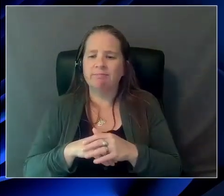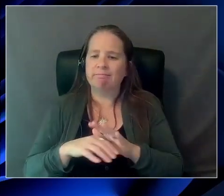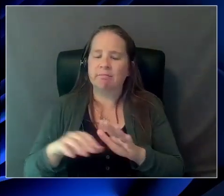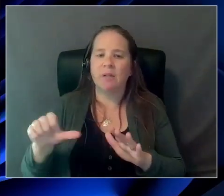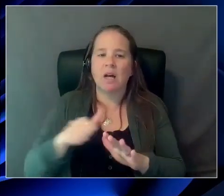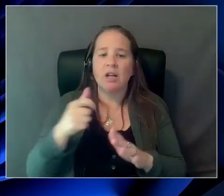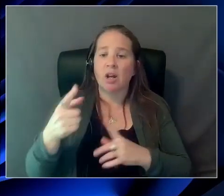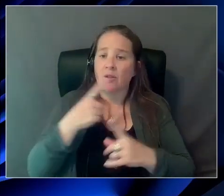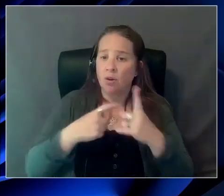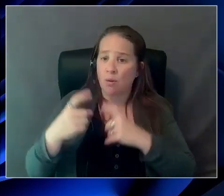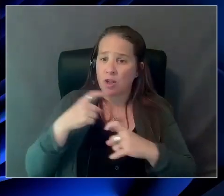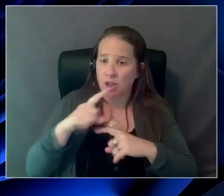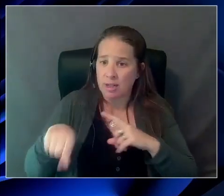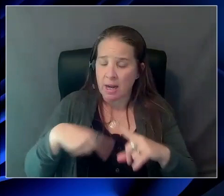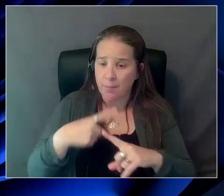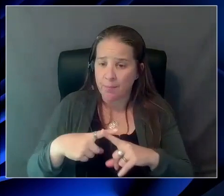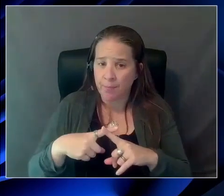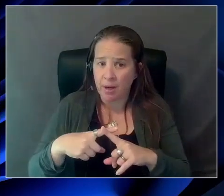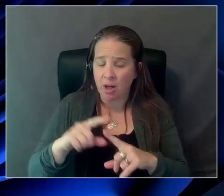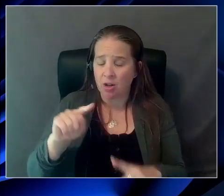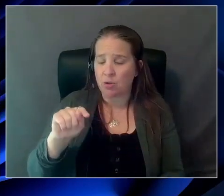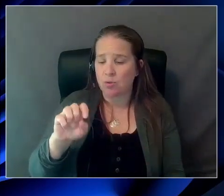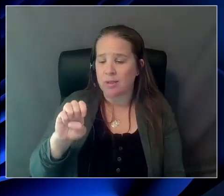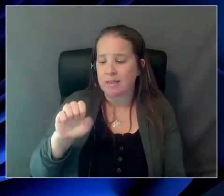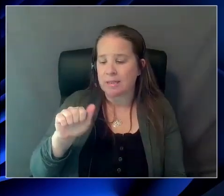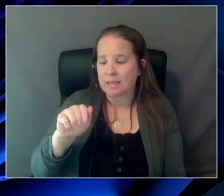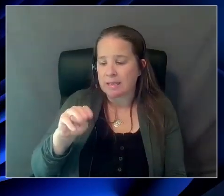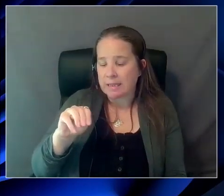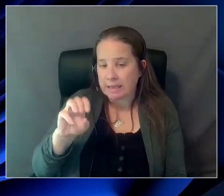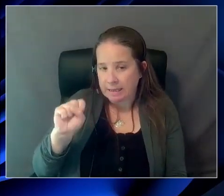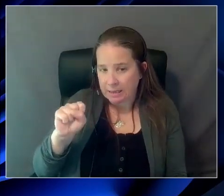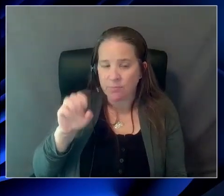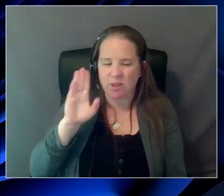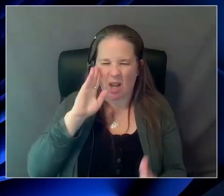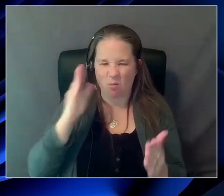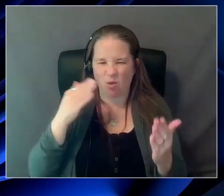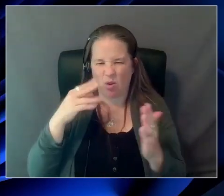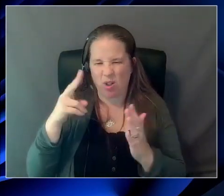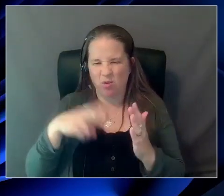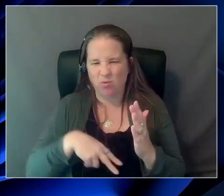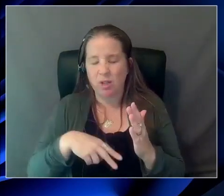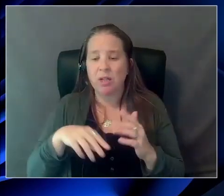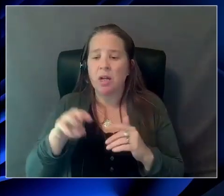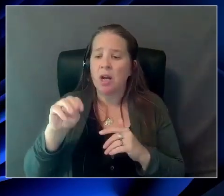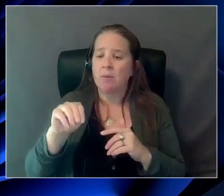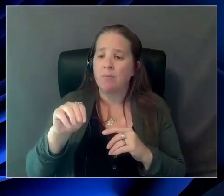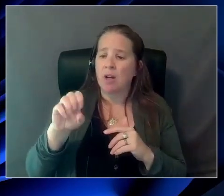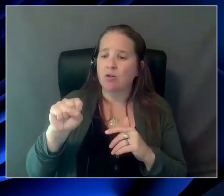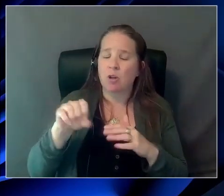that's come in here about teams so I'll just go ahead and read it. What is the Microsoft accessibility